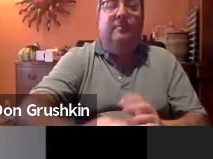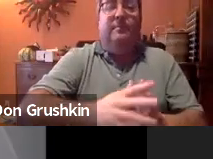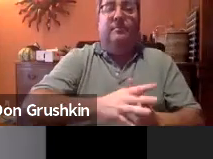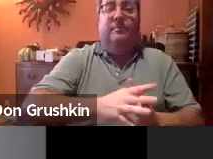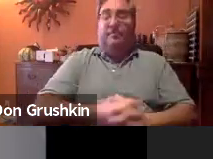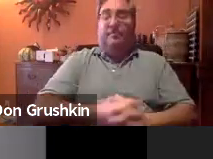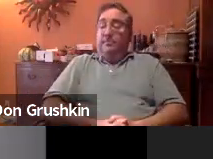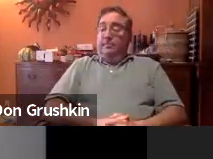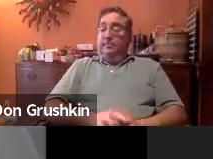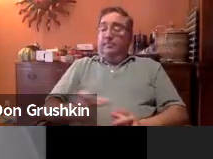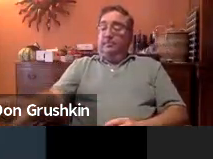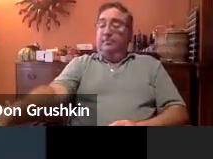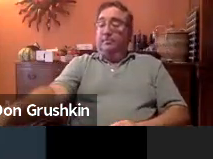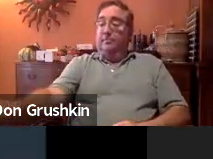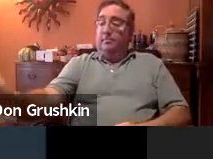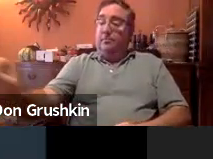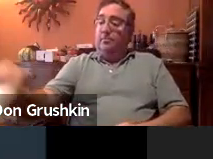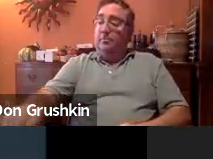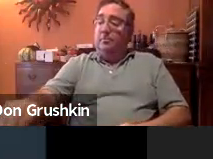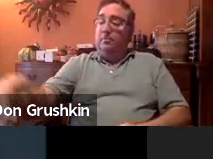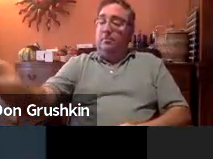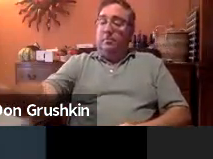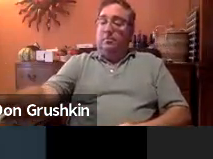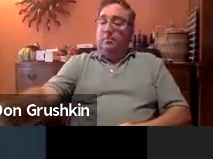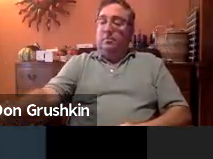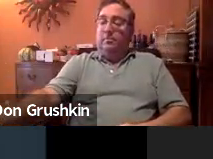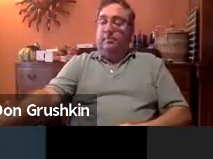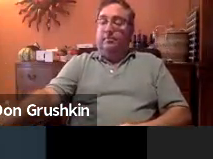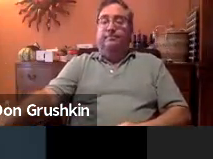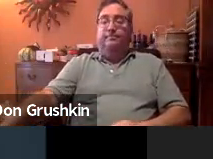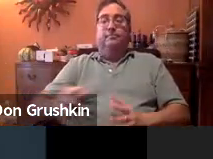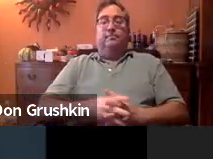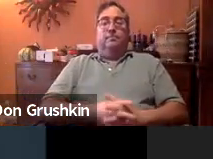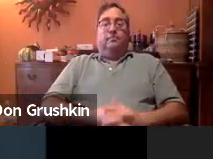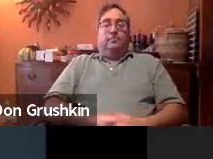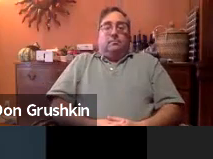it would help everybody. Now automobile companies.